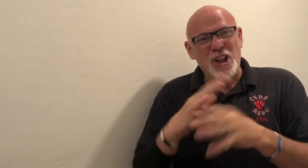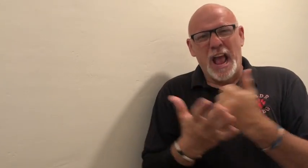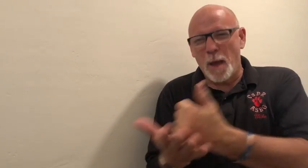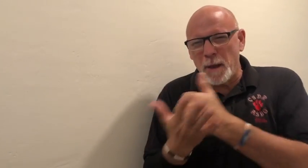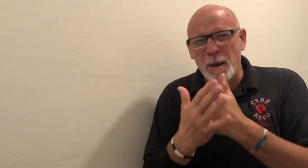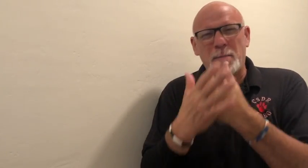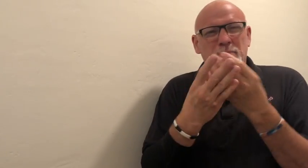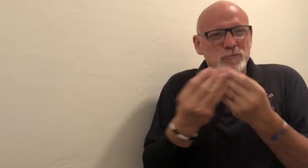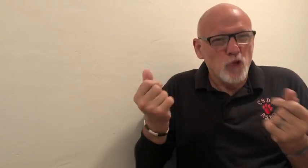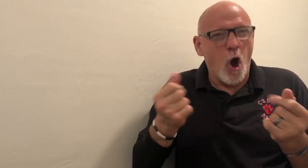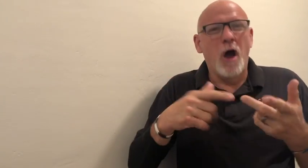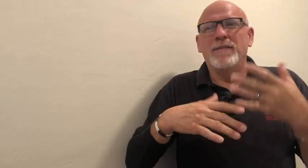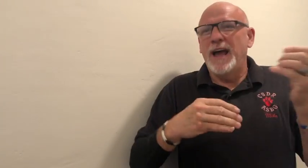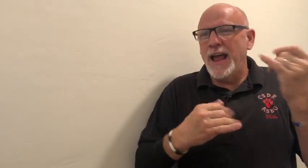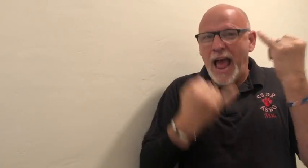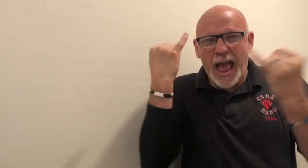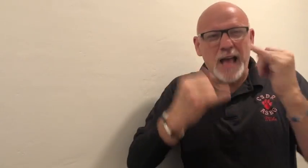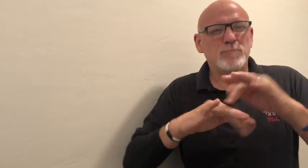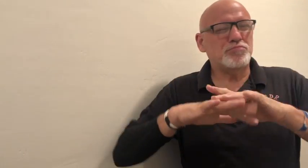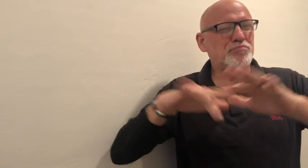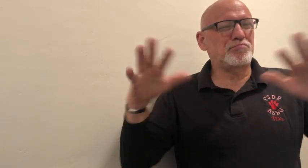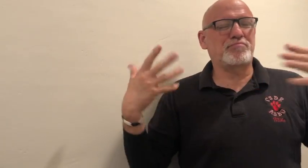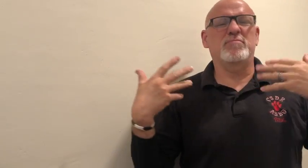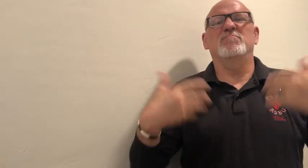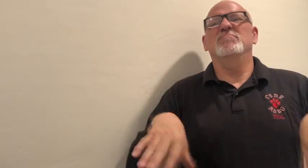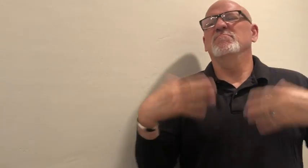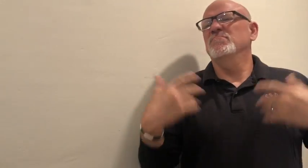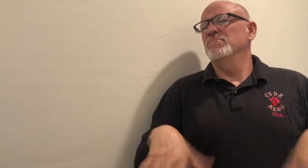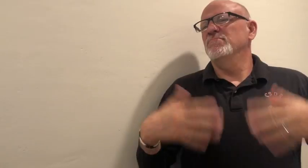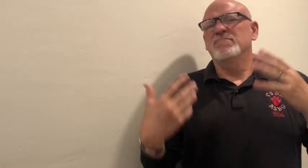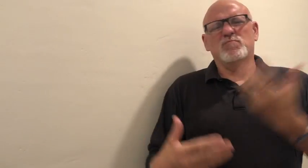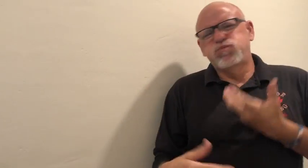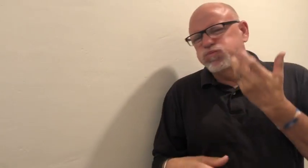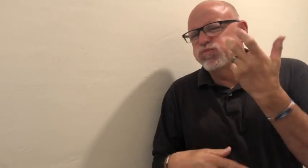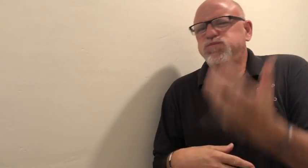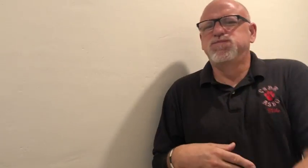senior year. Great ideas. A plethora of ideas really